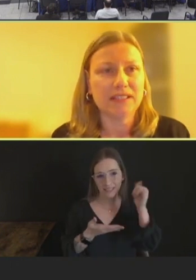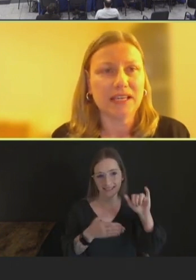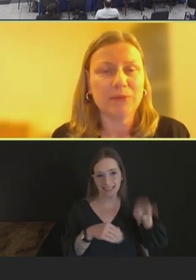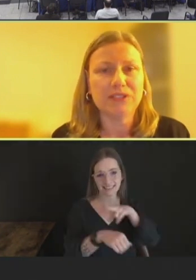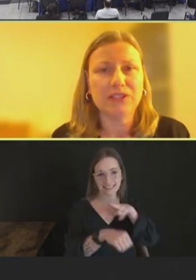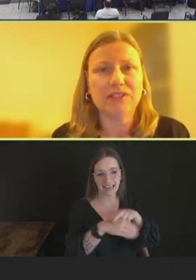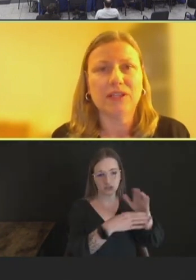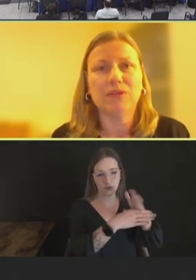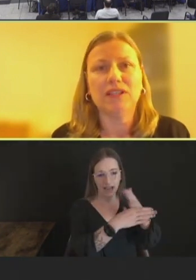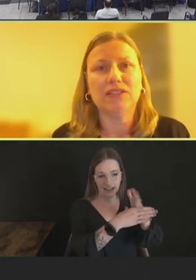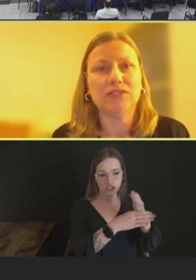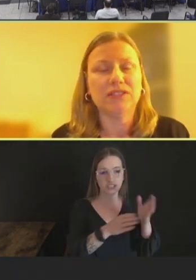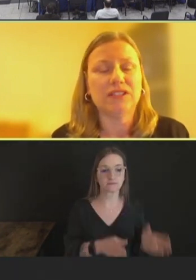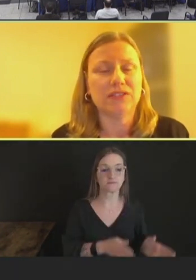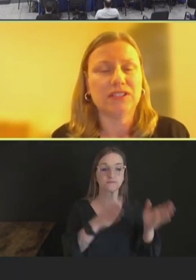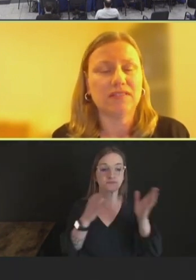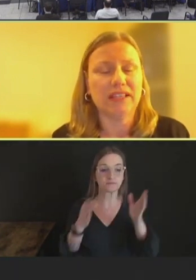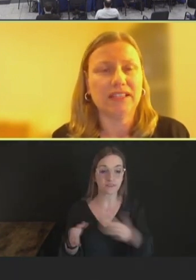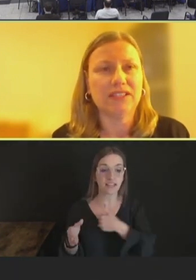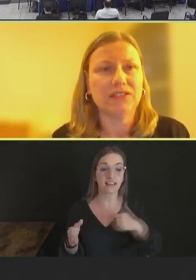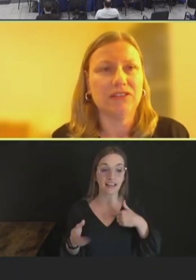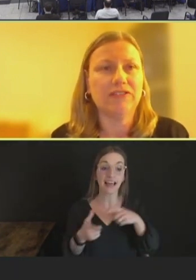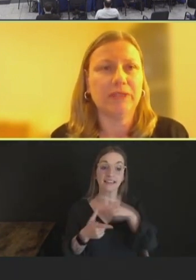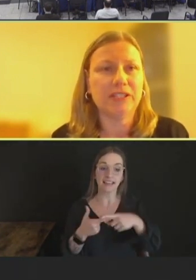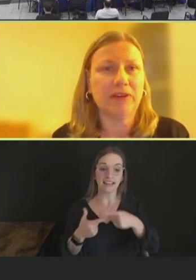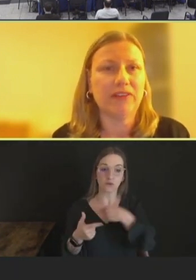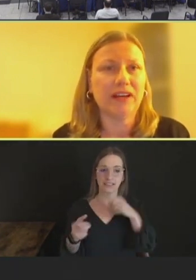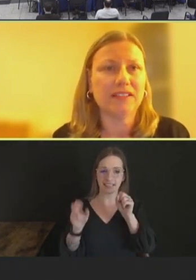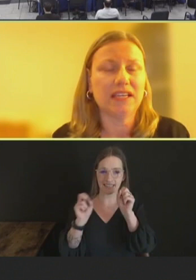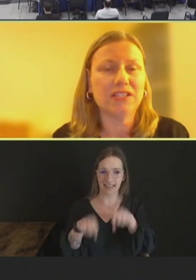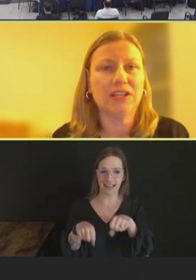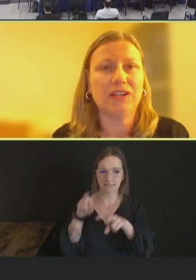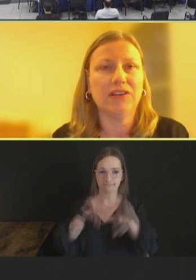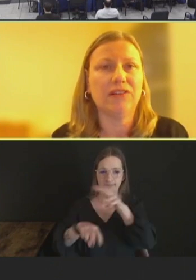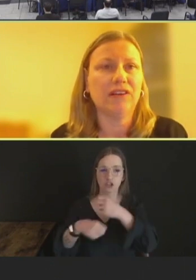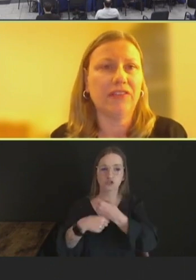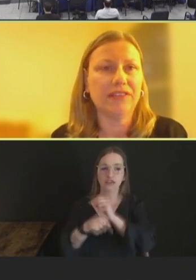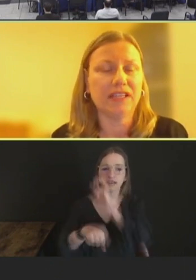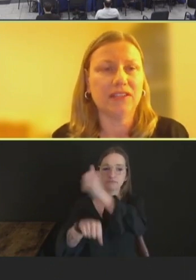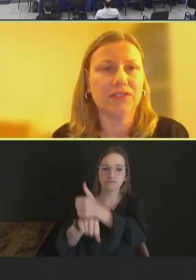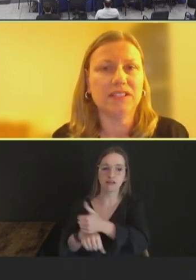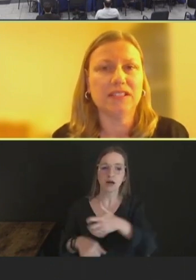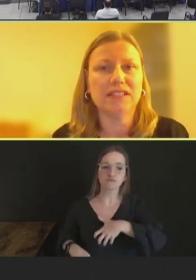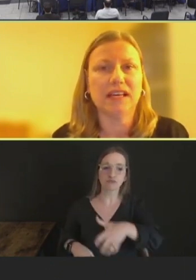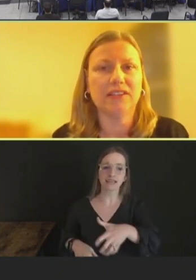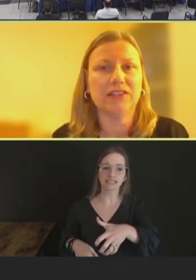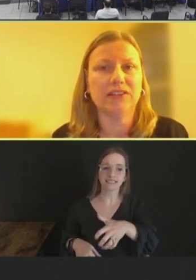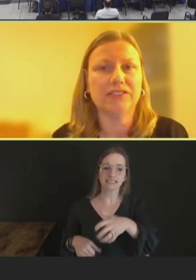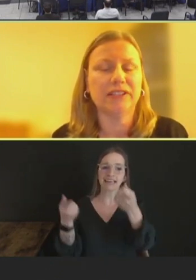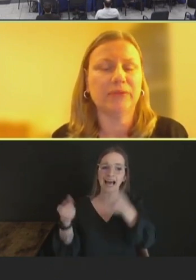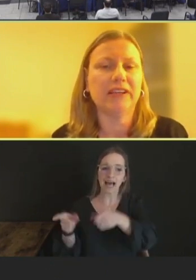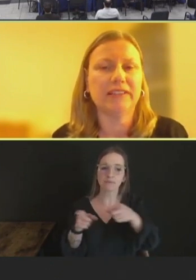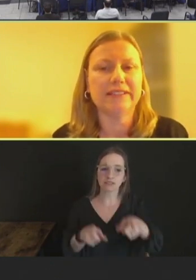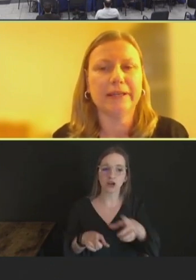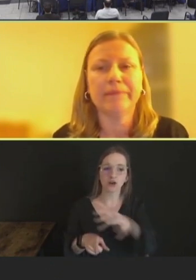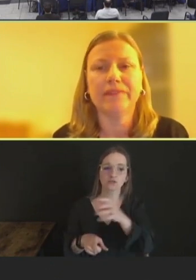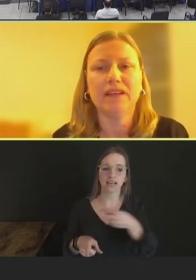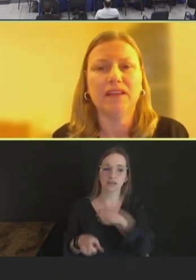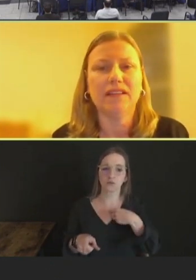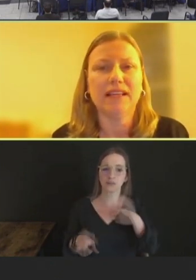episodes, and we can use those to link to information about vaccination or other diagnoses that occurred during the pregnancy.